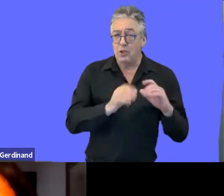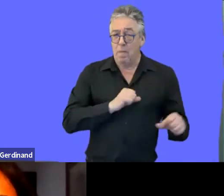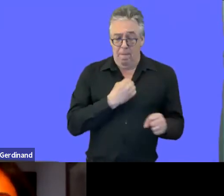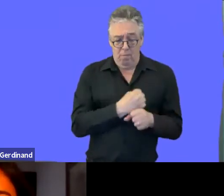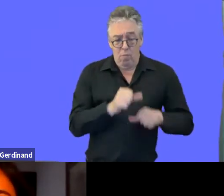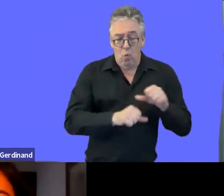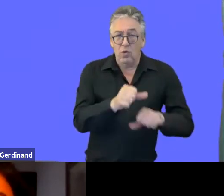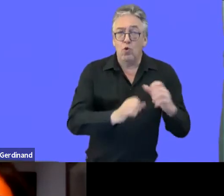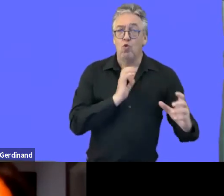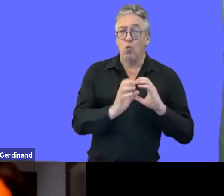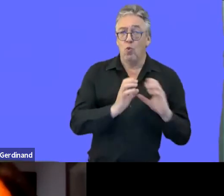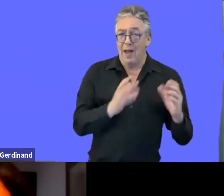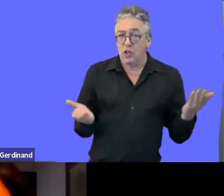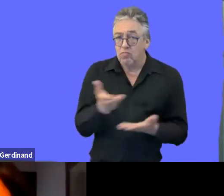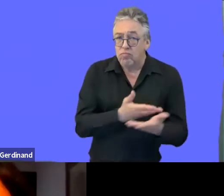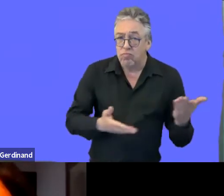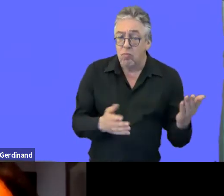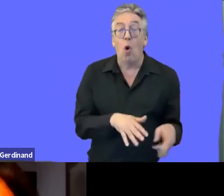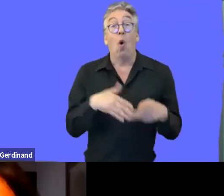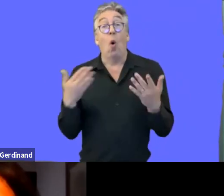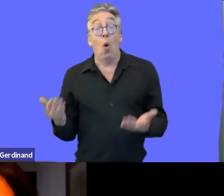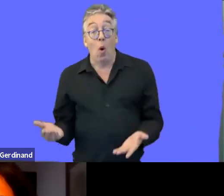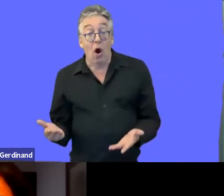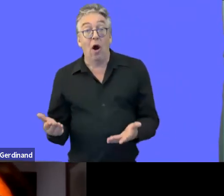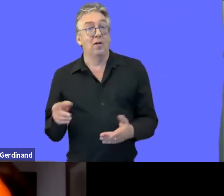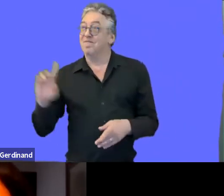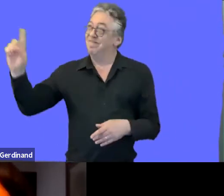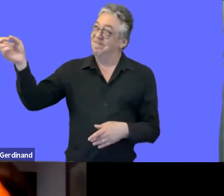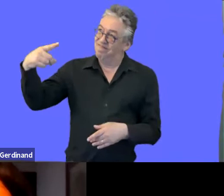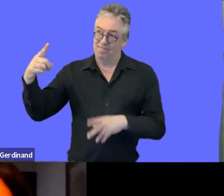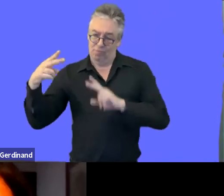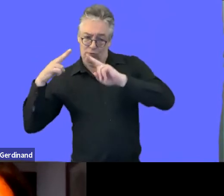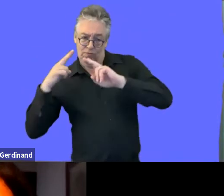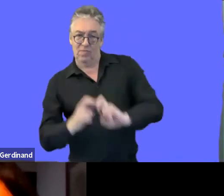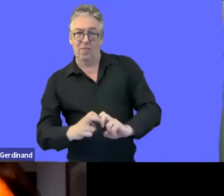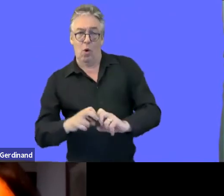that both of these procedures are quasi-legal